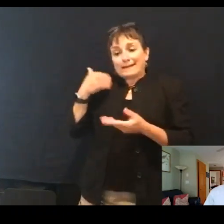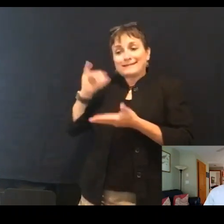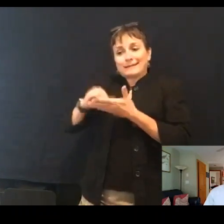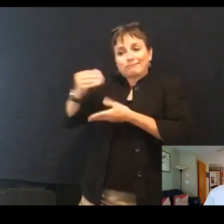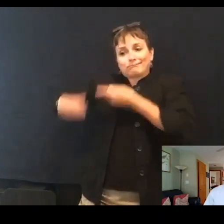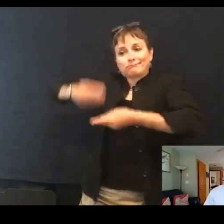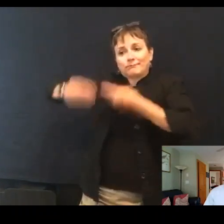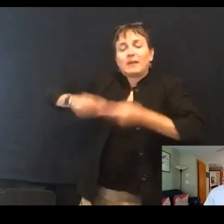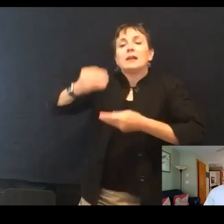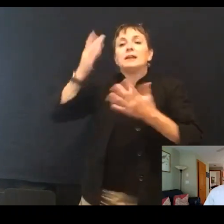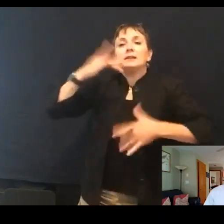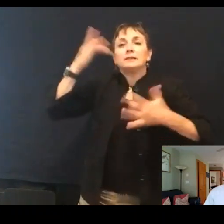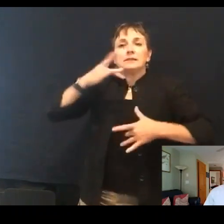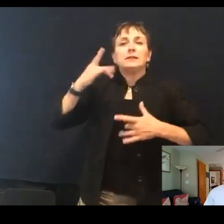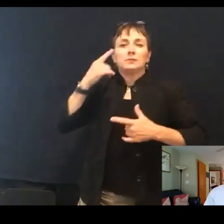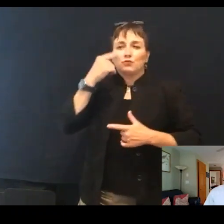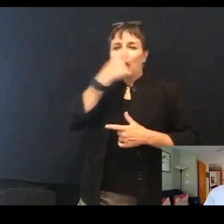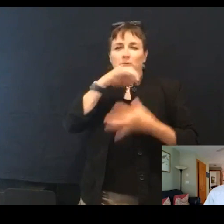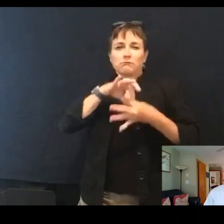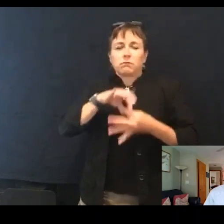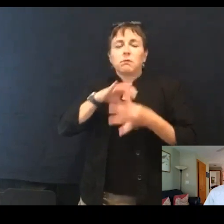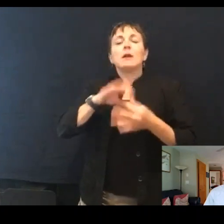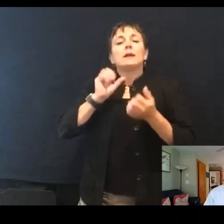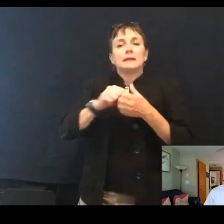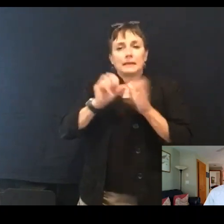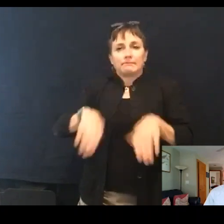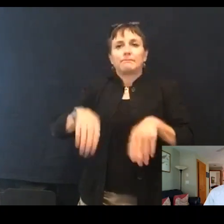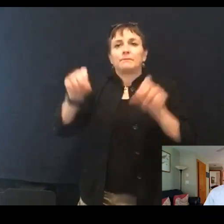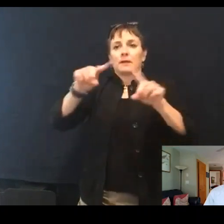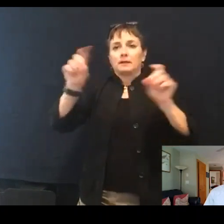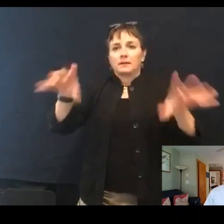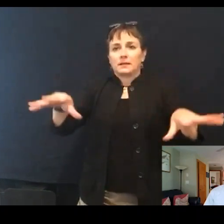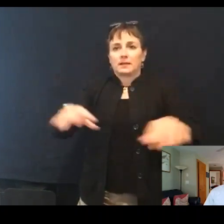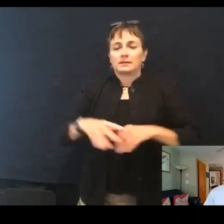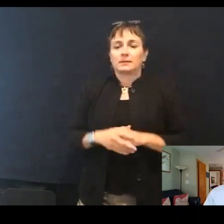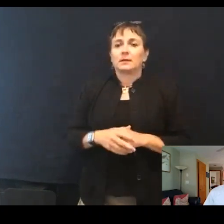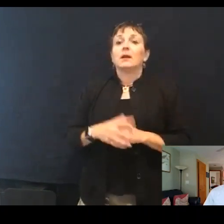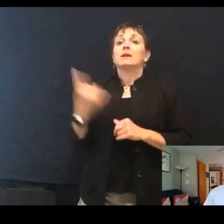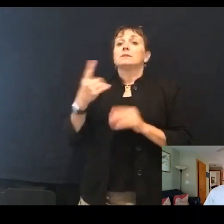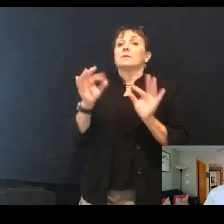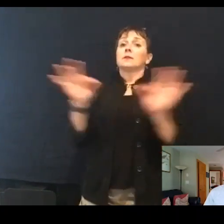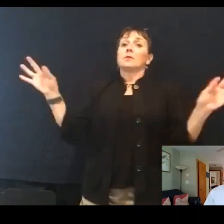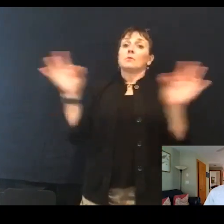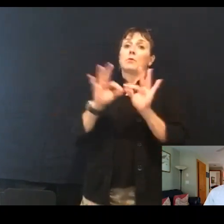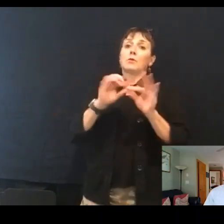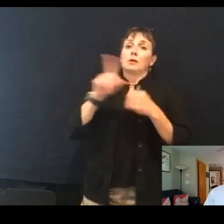may be eligible to have the test. So the key thing about this program,